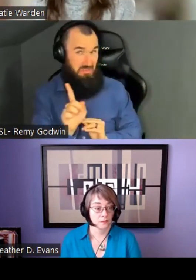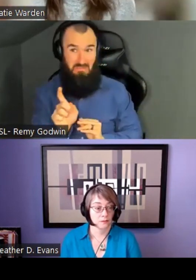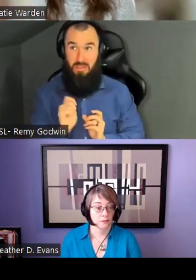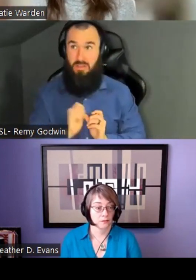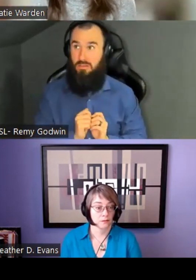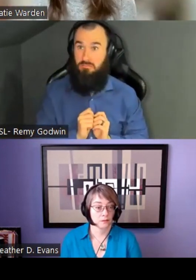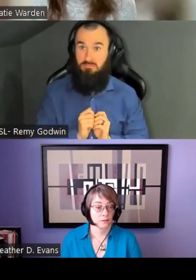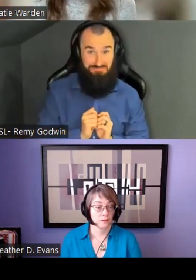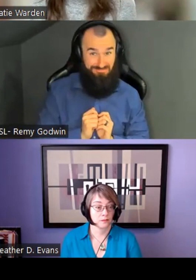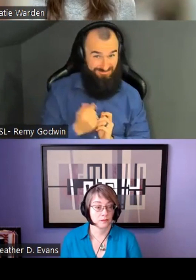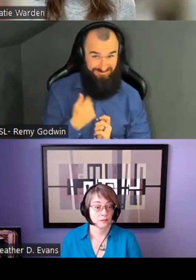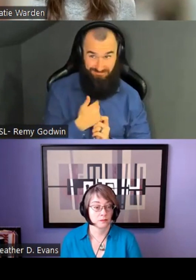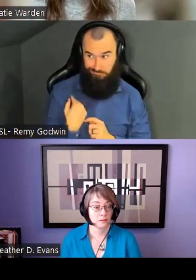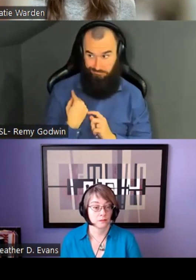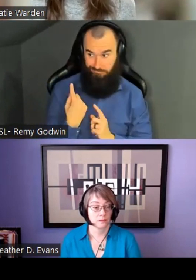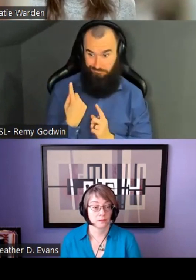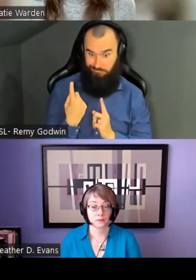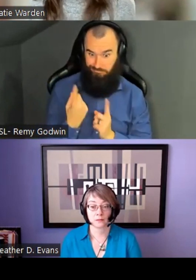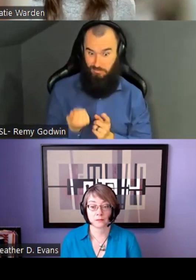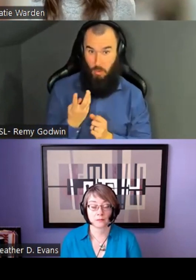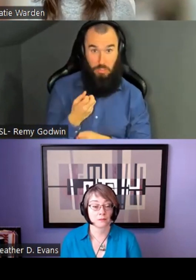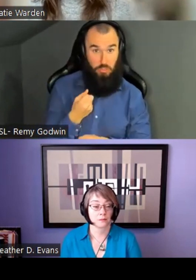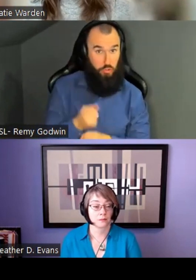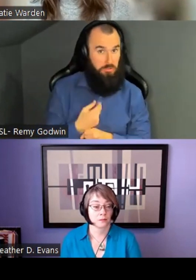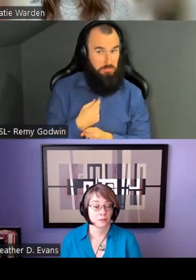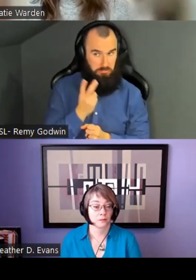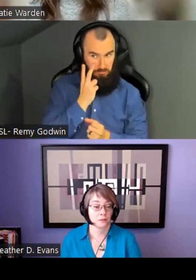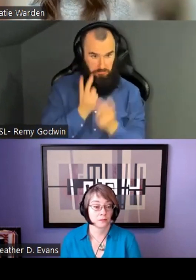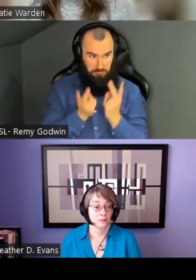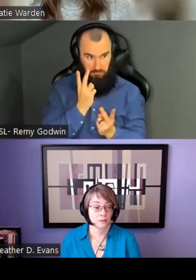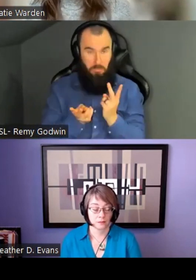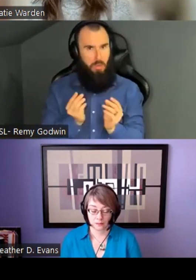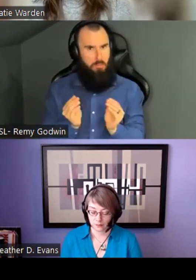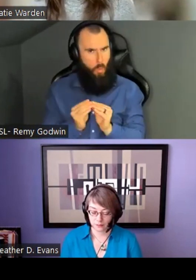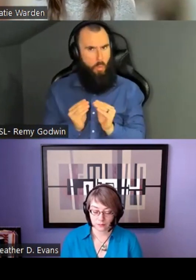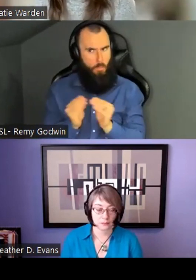found that more and more people are getting remote work as an accommodation.